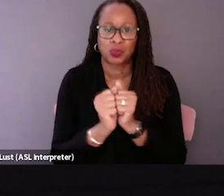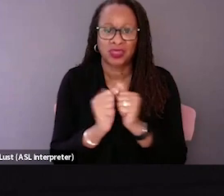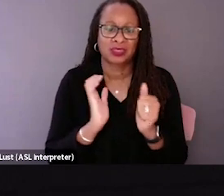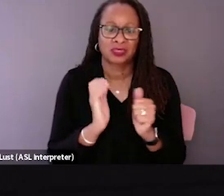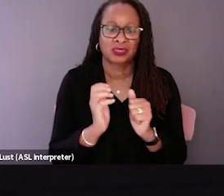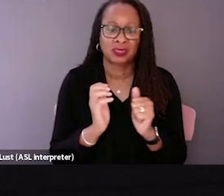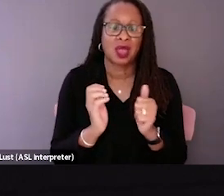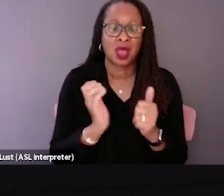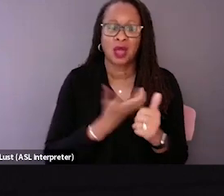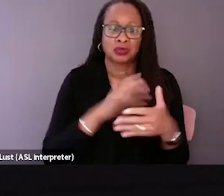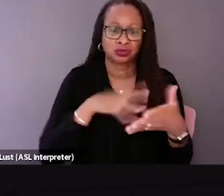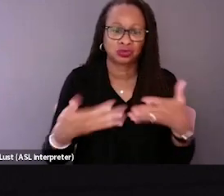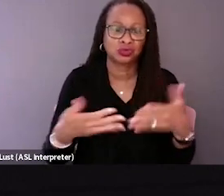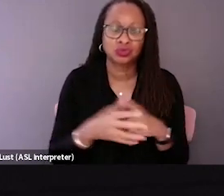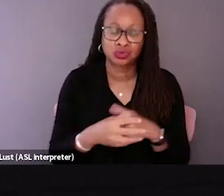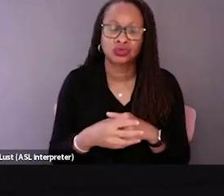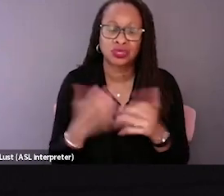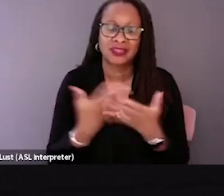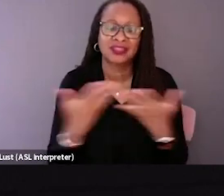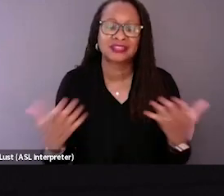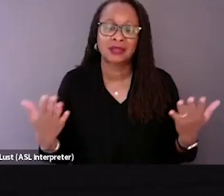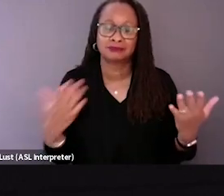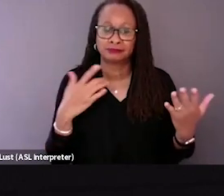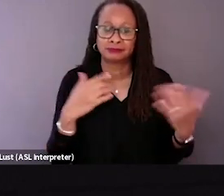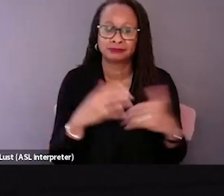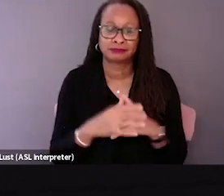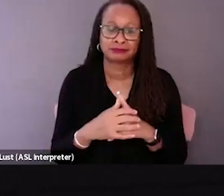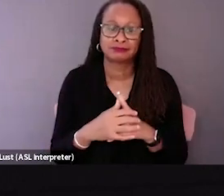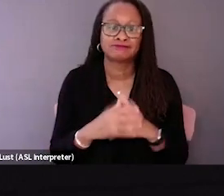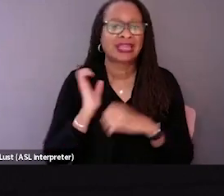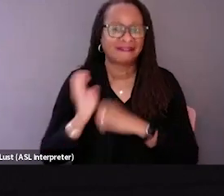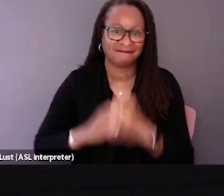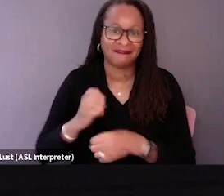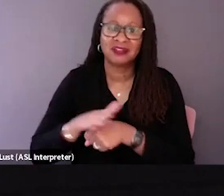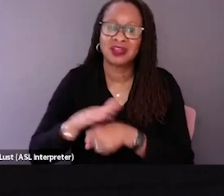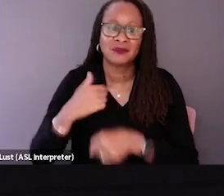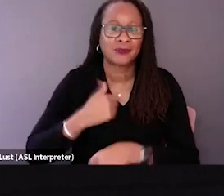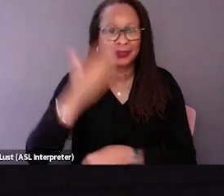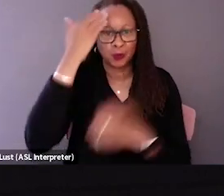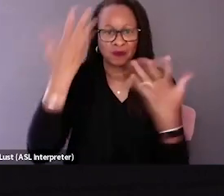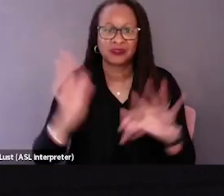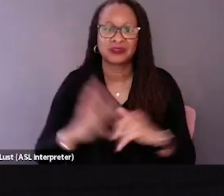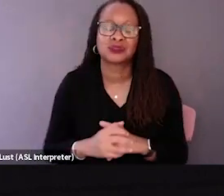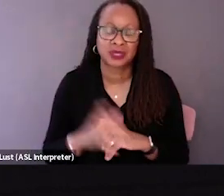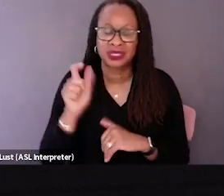within our schedule things had evolved enough that we knew we needed to have this section